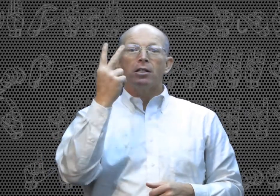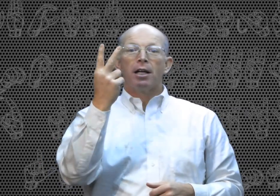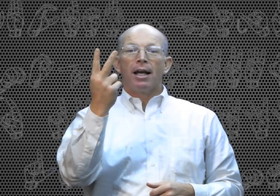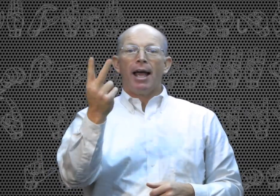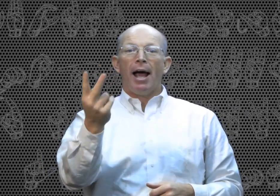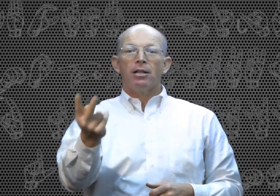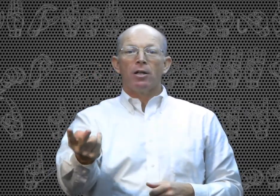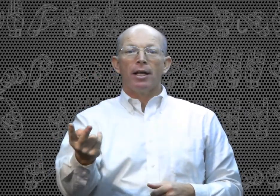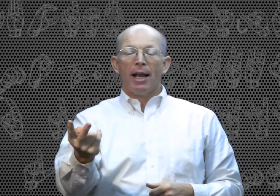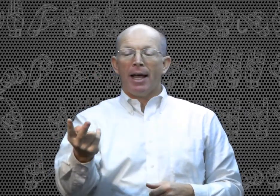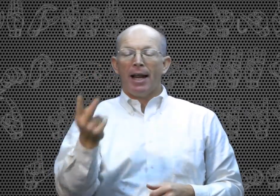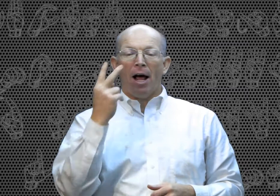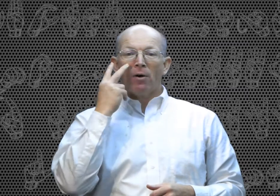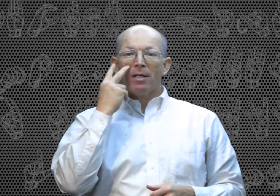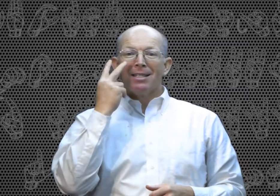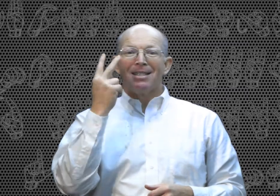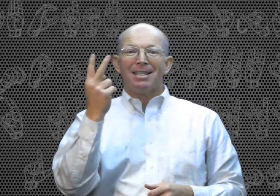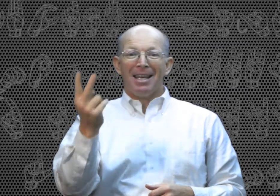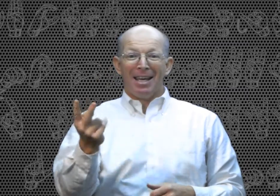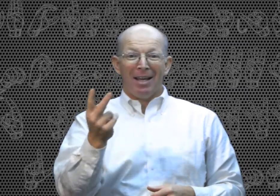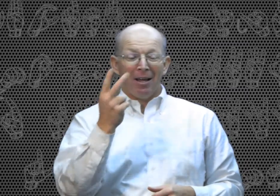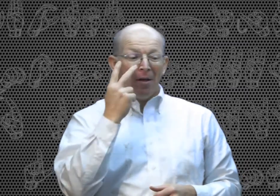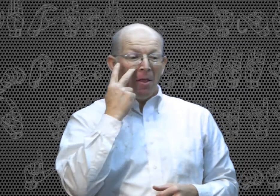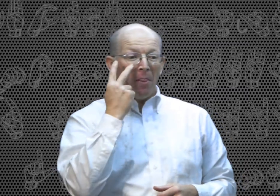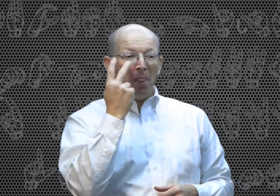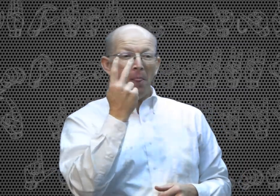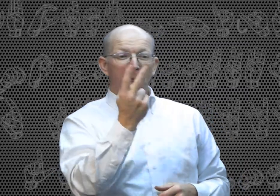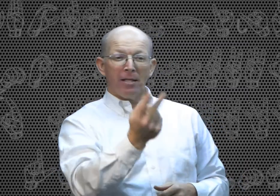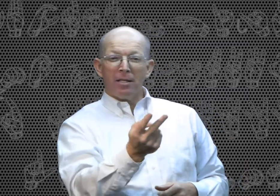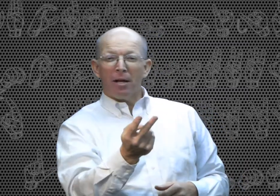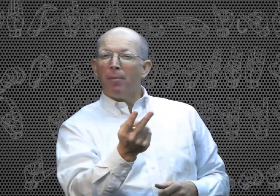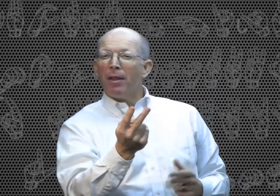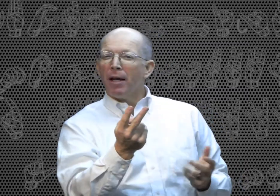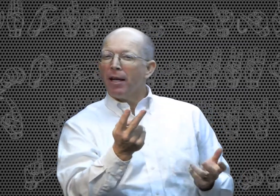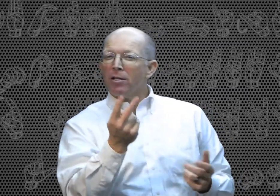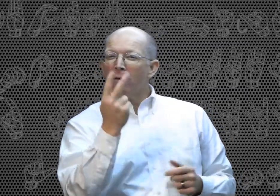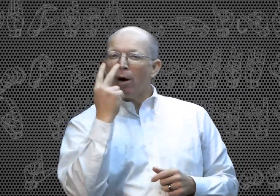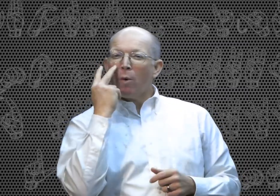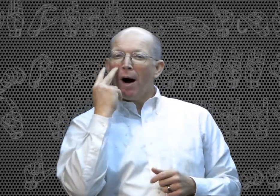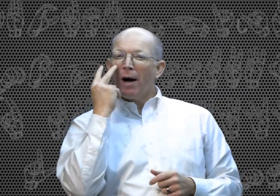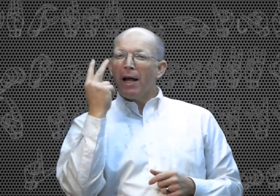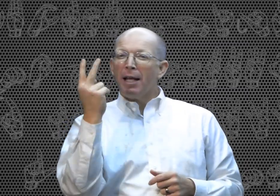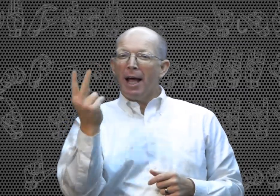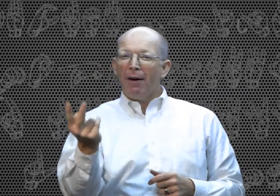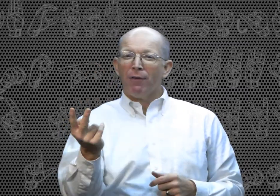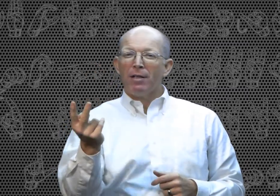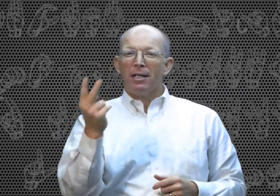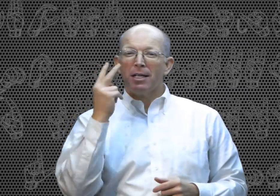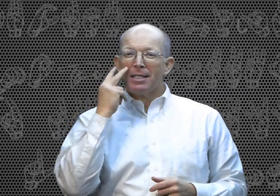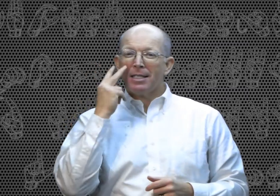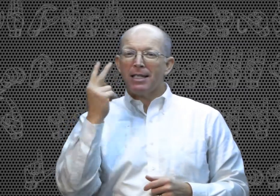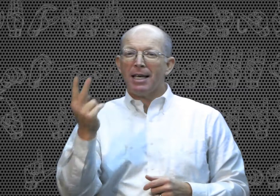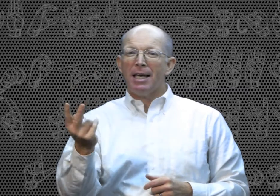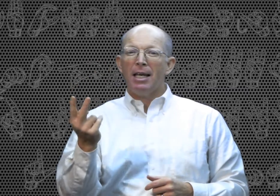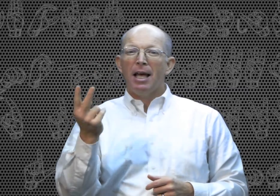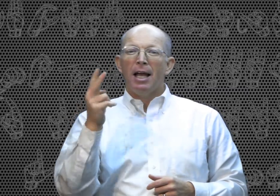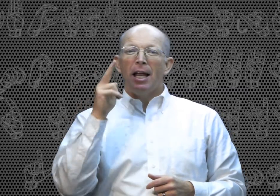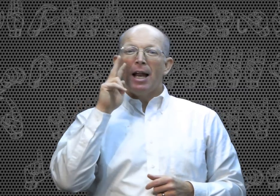and you are going to casually lay it out. SEE. This is something that does not require any effort. SEE.